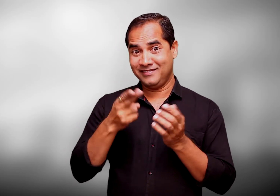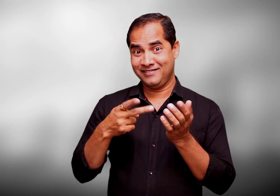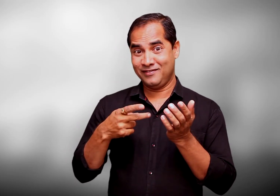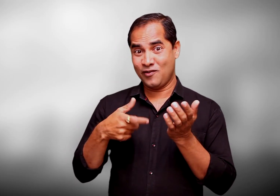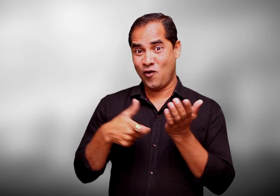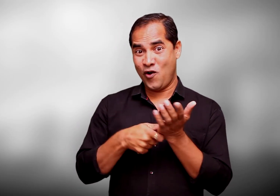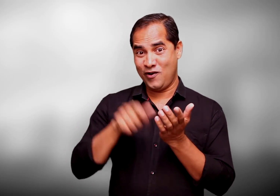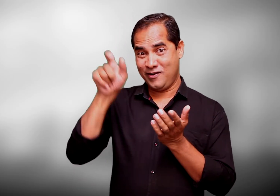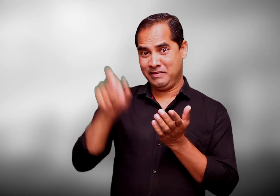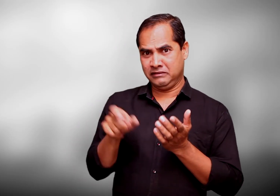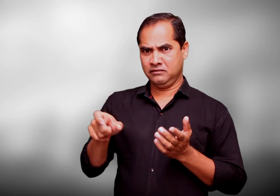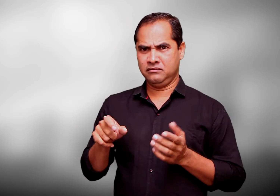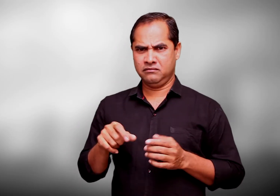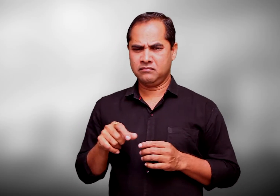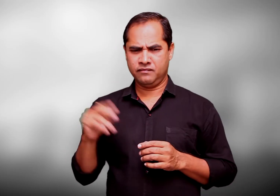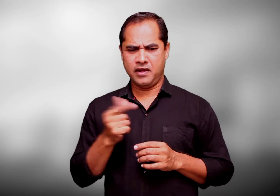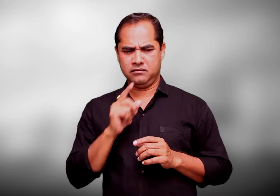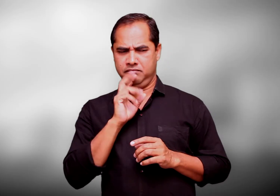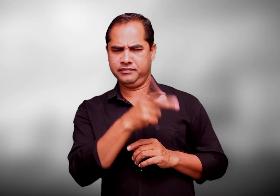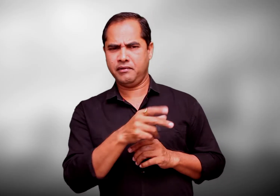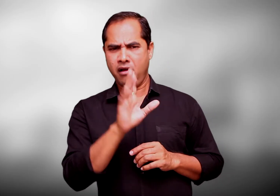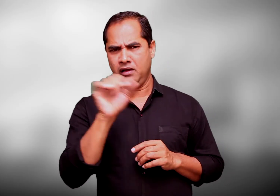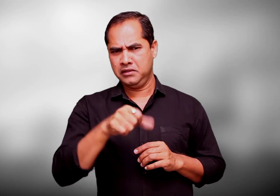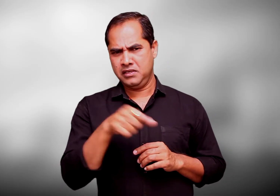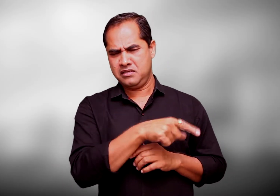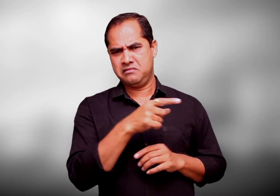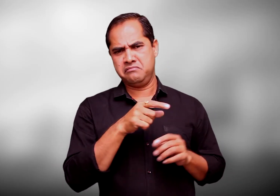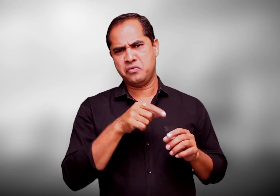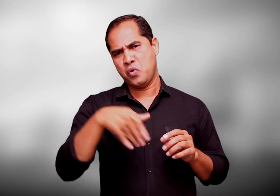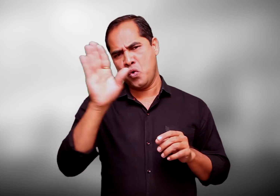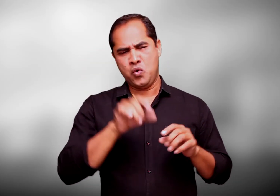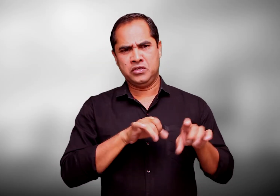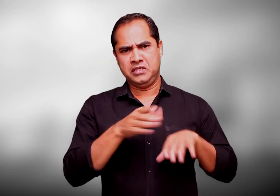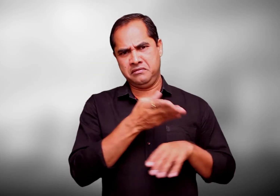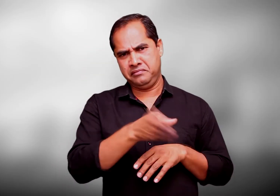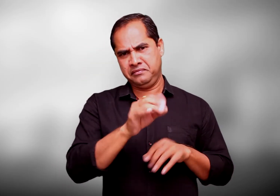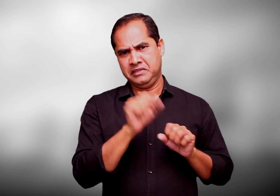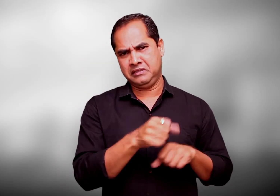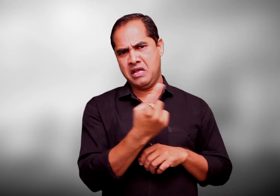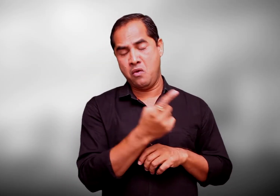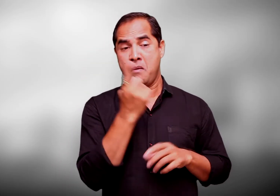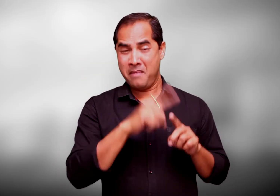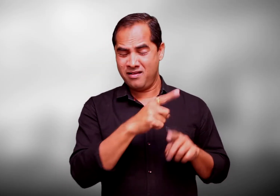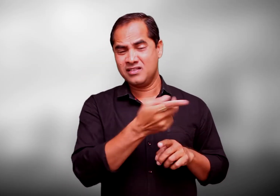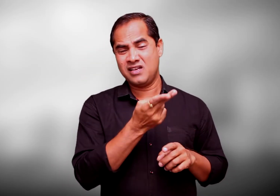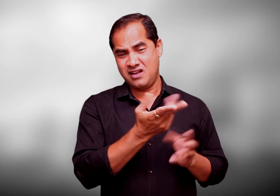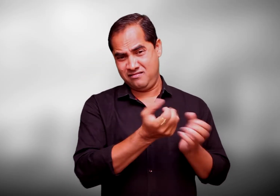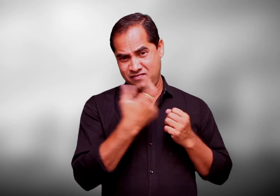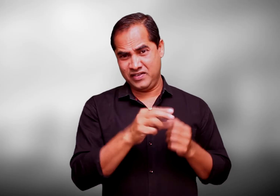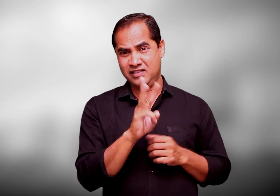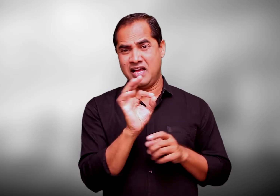'Yes she is on her way to town' said the conductor, 'with the thirty paise ticket'.